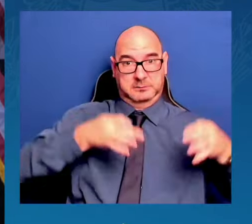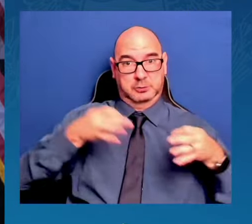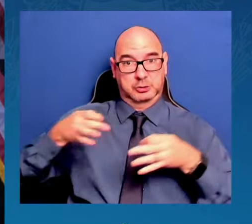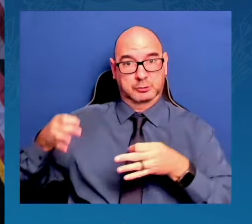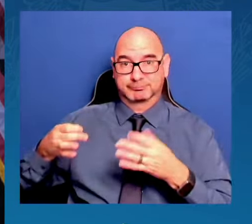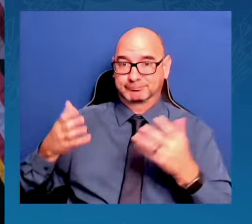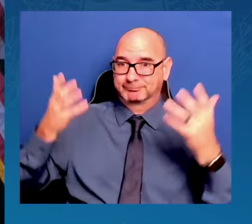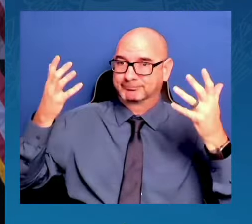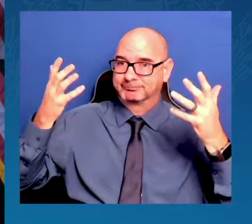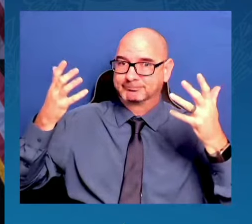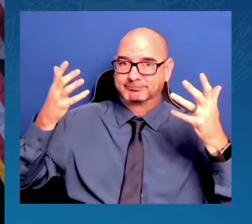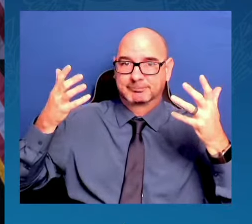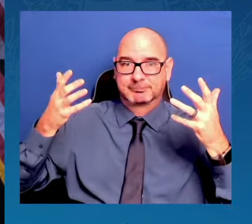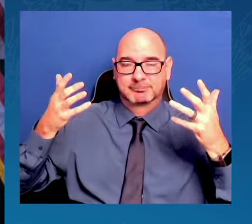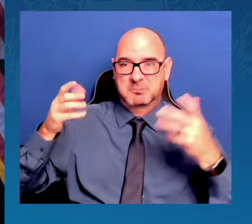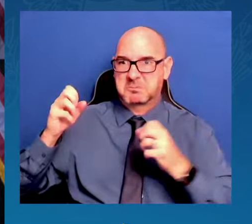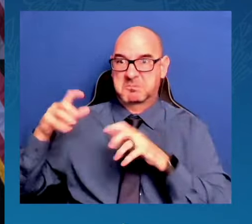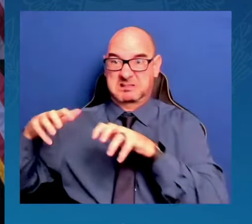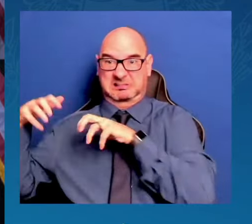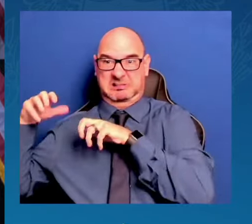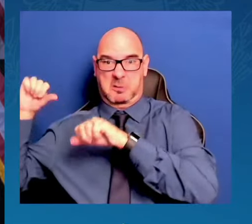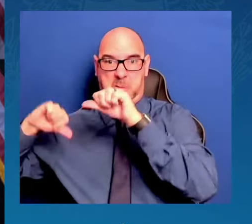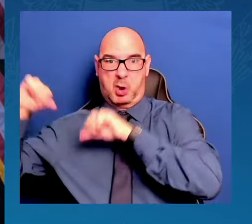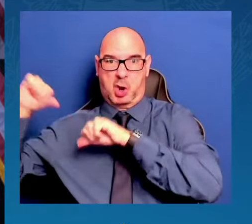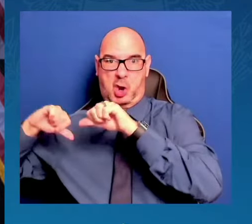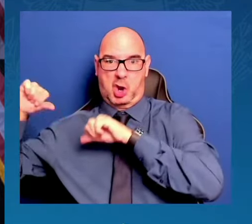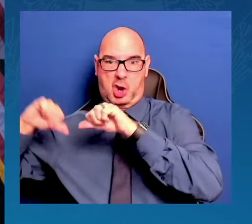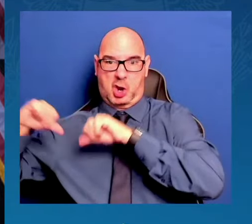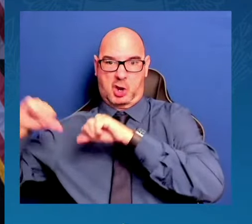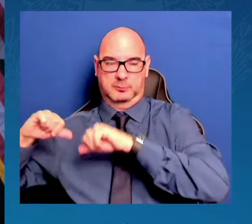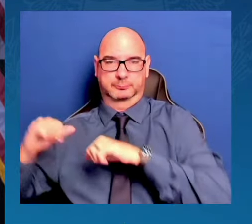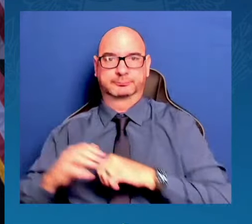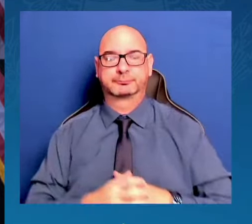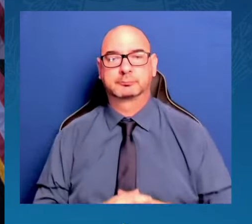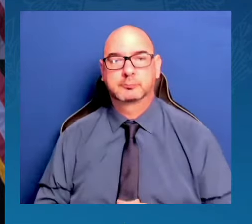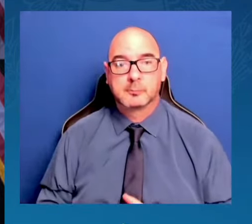Audience: Boo -- Dr. Prabhakaran: And for those of us who've been marginalized for so long,